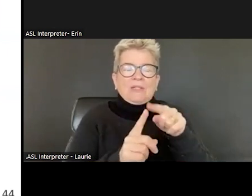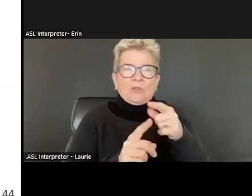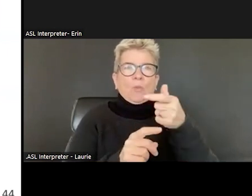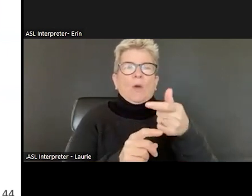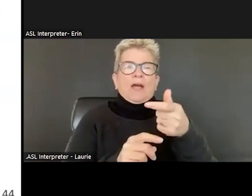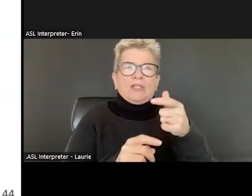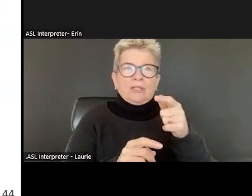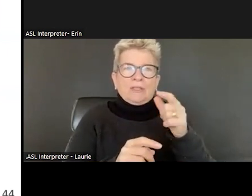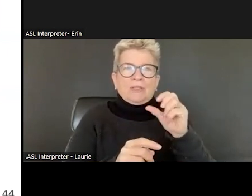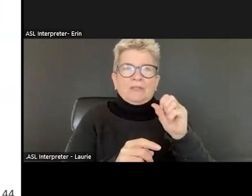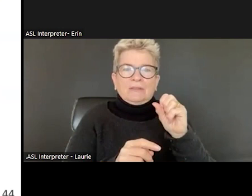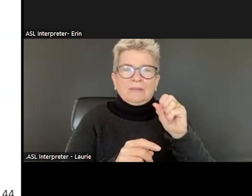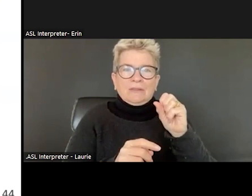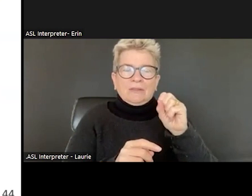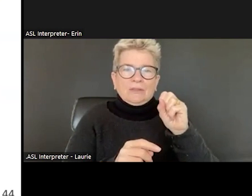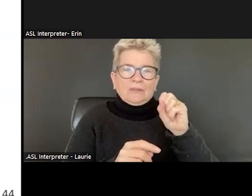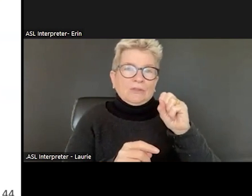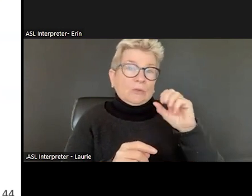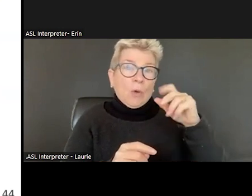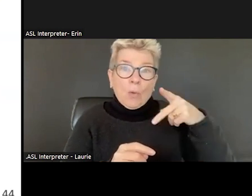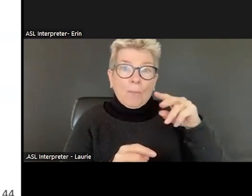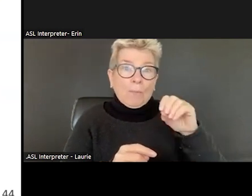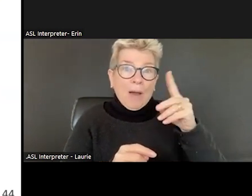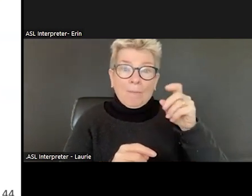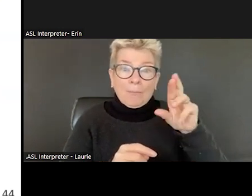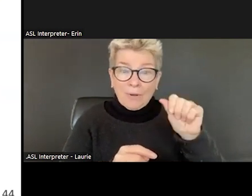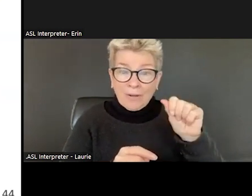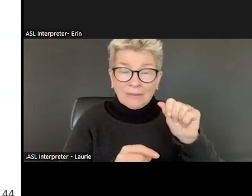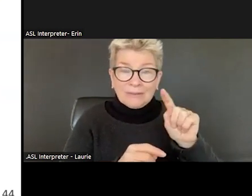really effective in changing people's behaviors and really getting them out of debt. So I think